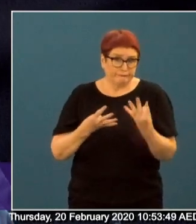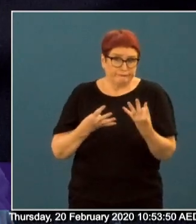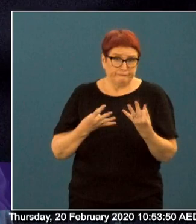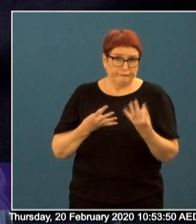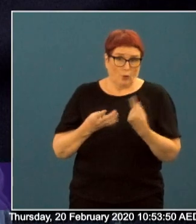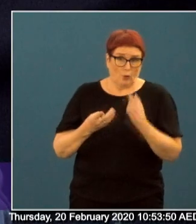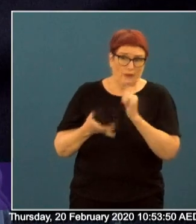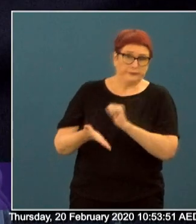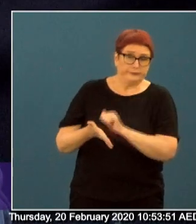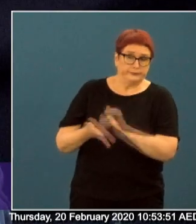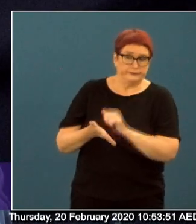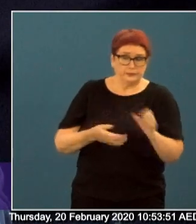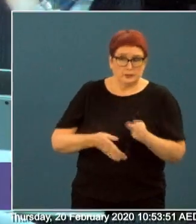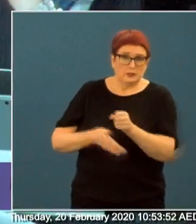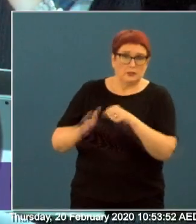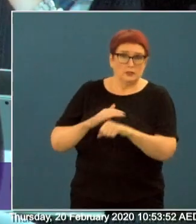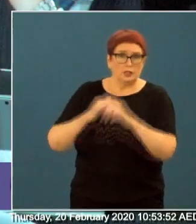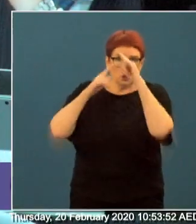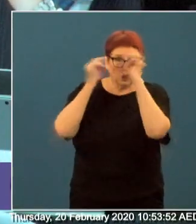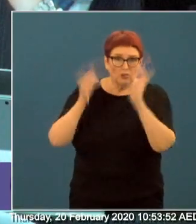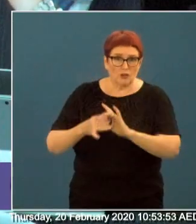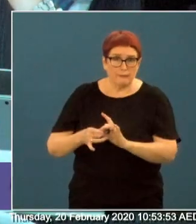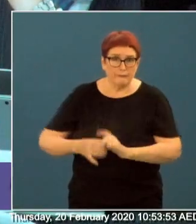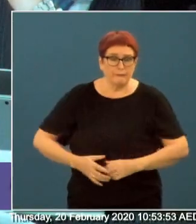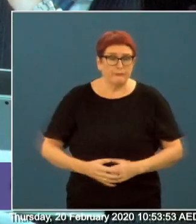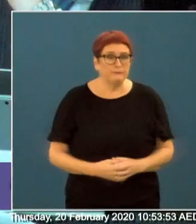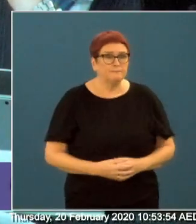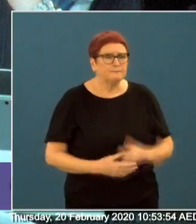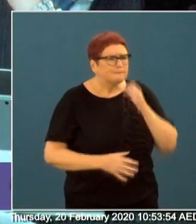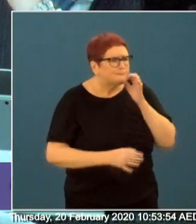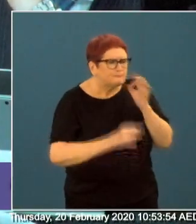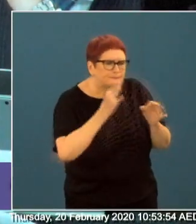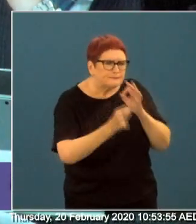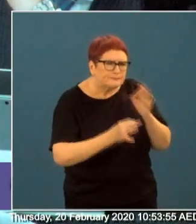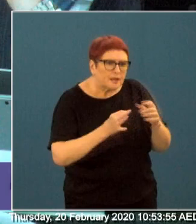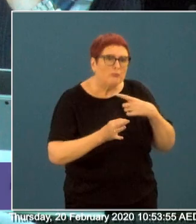I understand. Yes. Thank you. I'm asking these questions because one area of concern for the Royal Commission